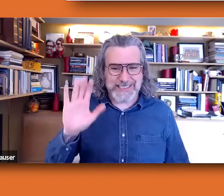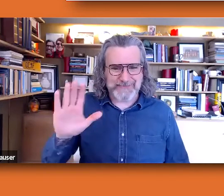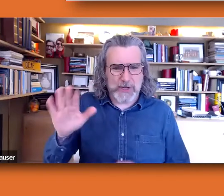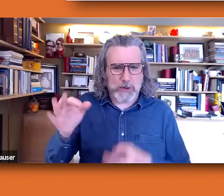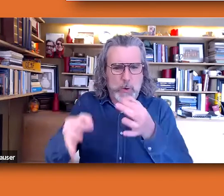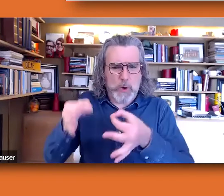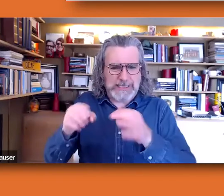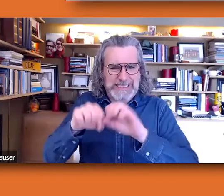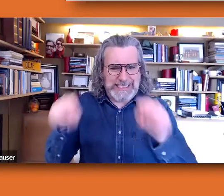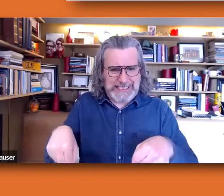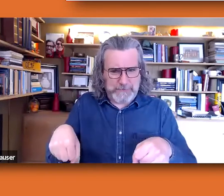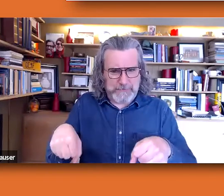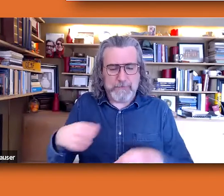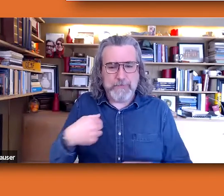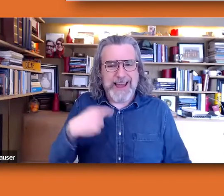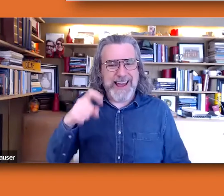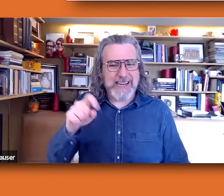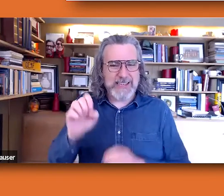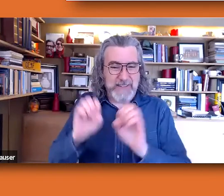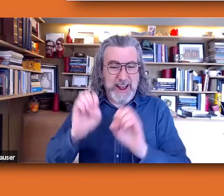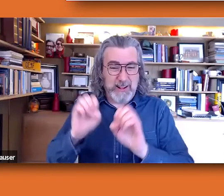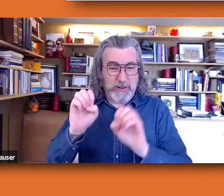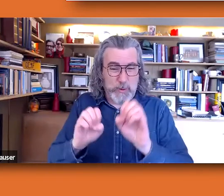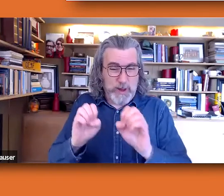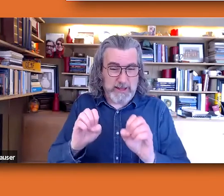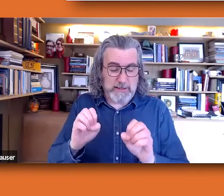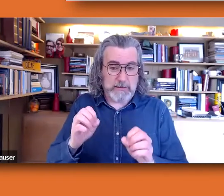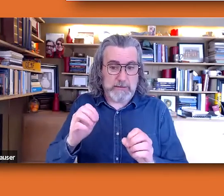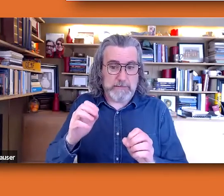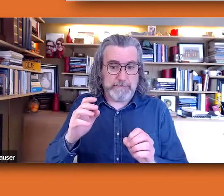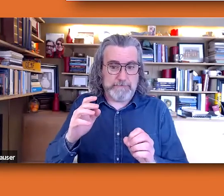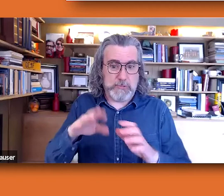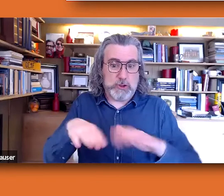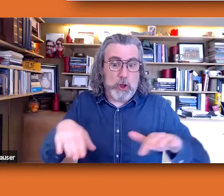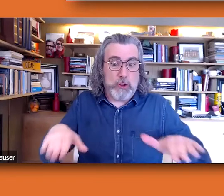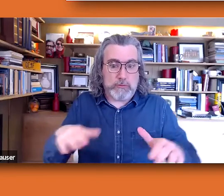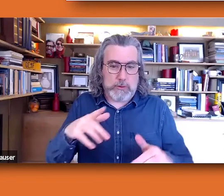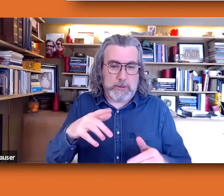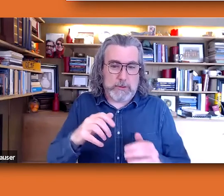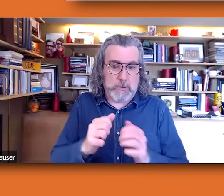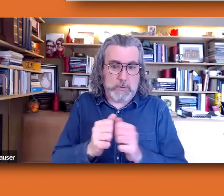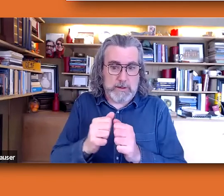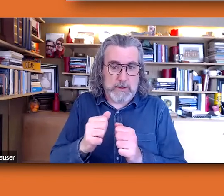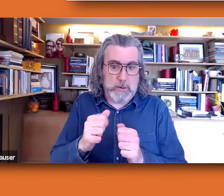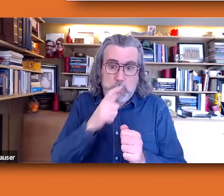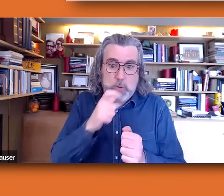at the same time I was taking classes, and I was in the Washington DC court system.